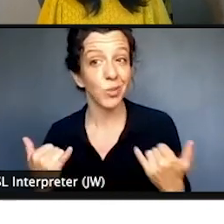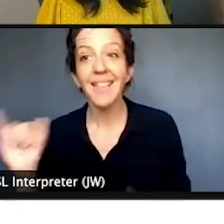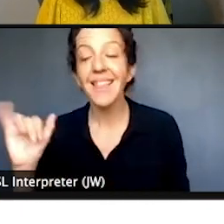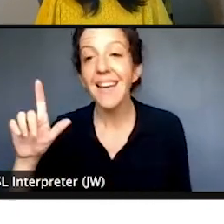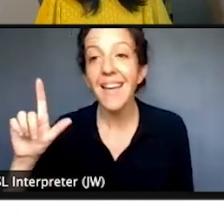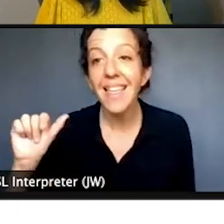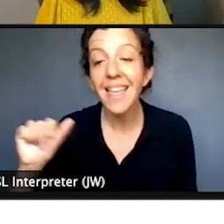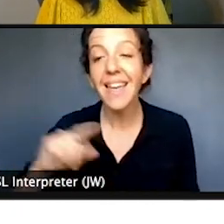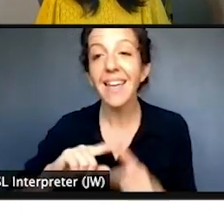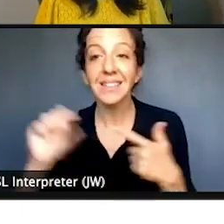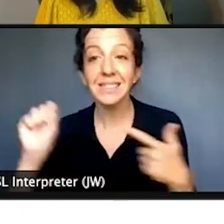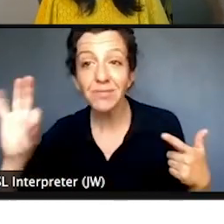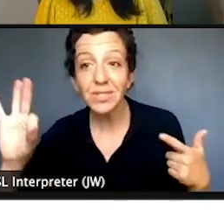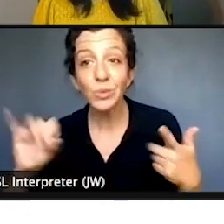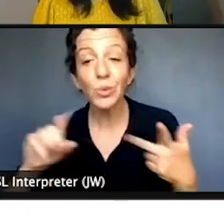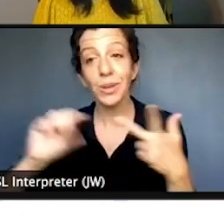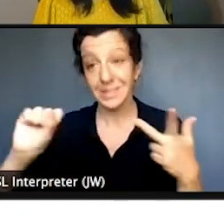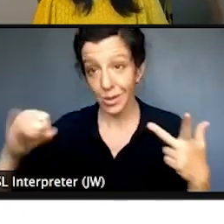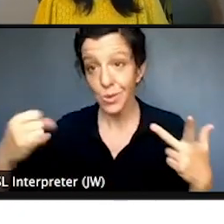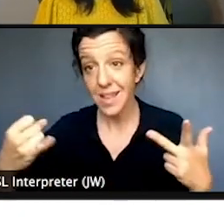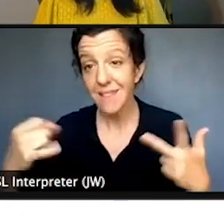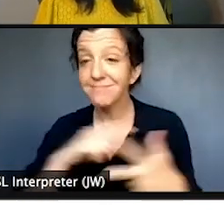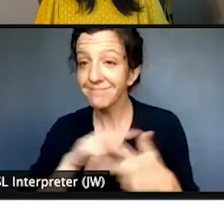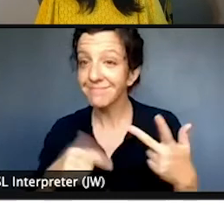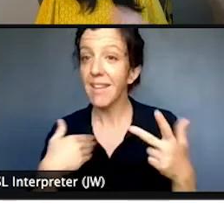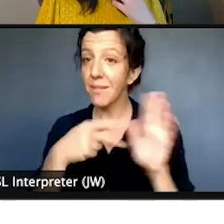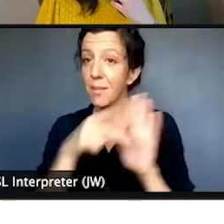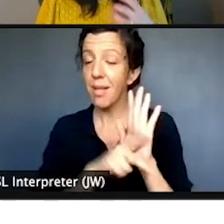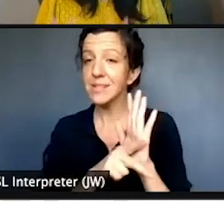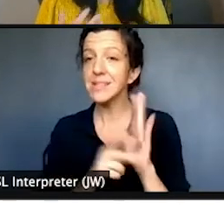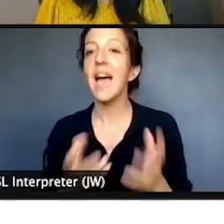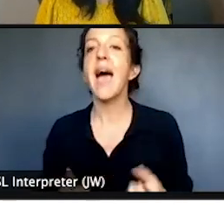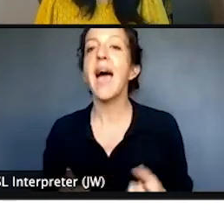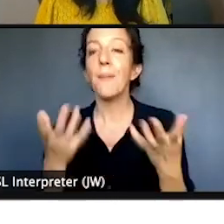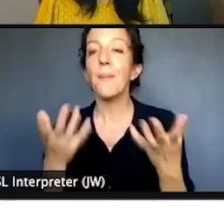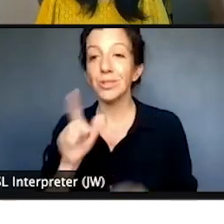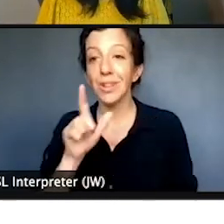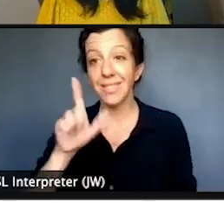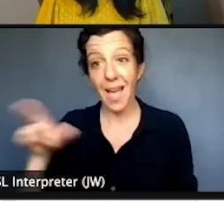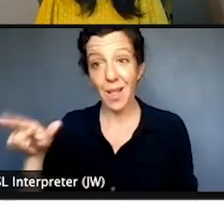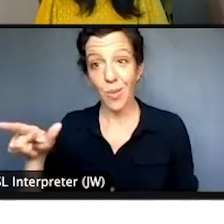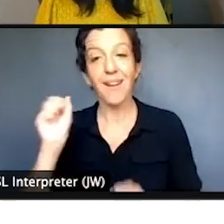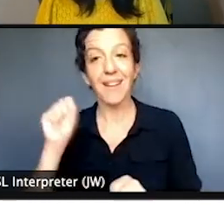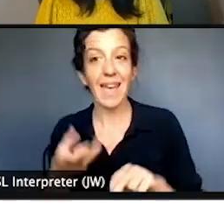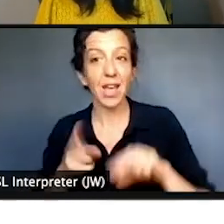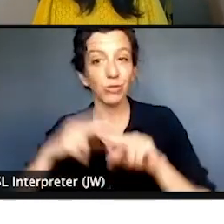and counties could apply rent control to more properties than under current law. And so the way these limitations are modified by 21 is